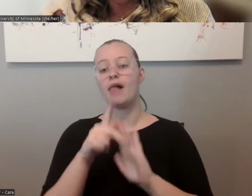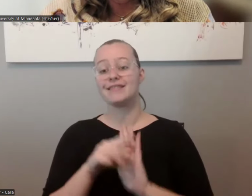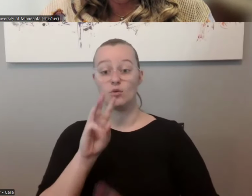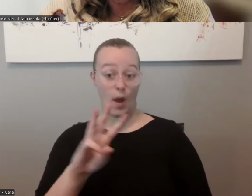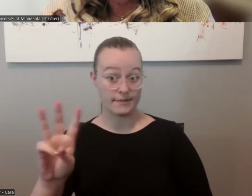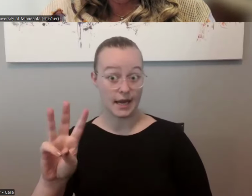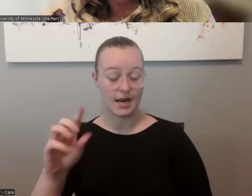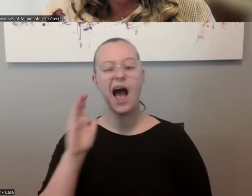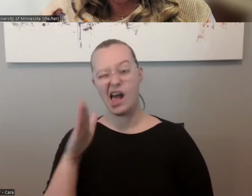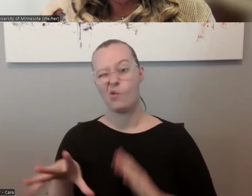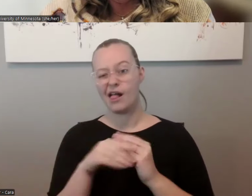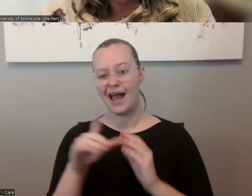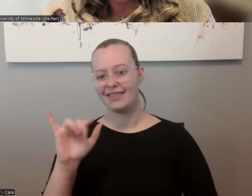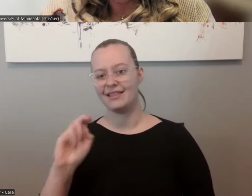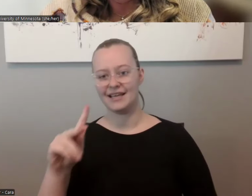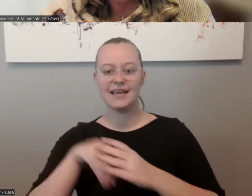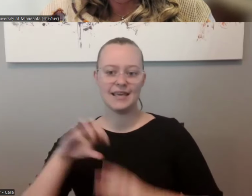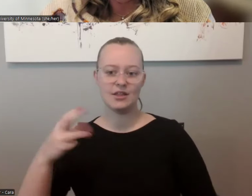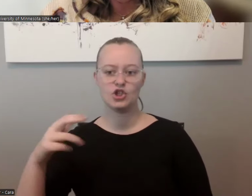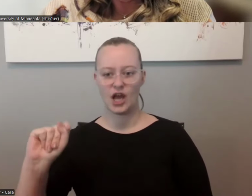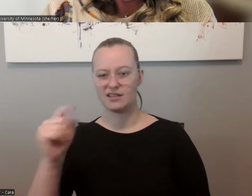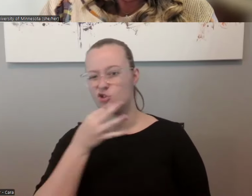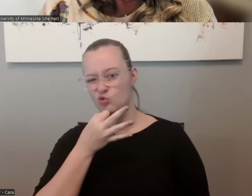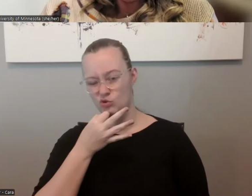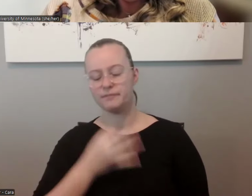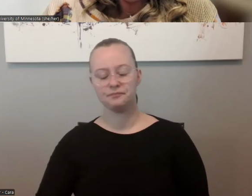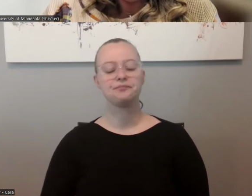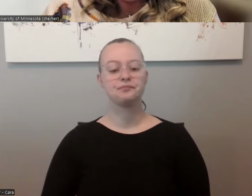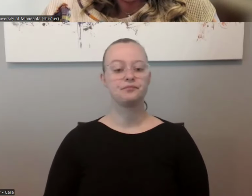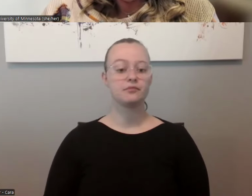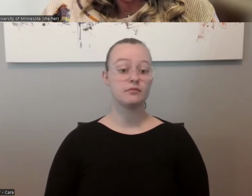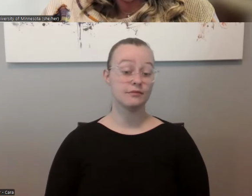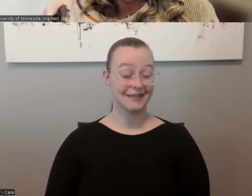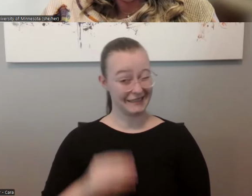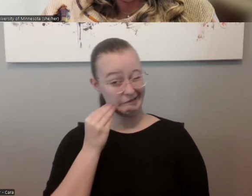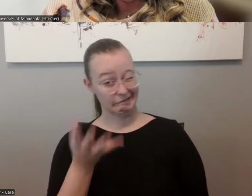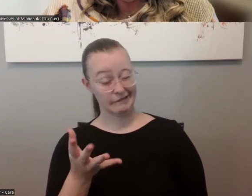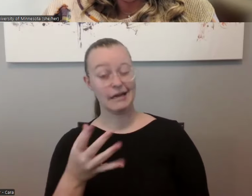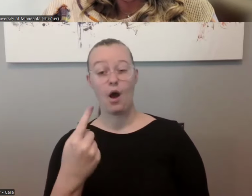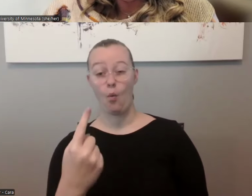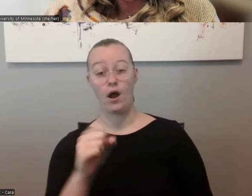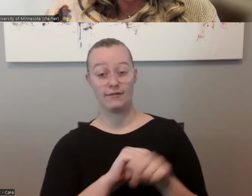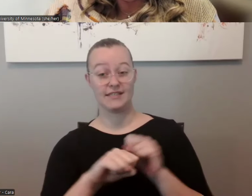will add a link to that in the chat here here shortly as well. Spoiler alert, one of those state strategies